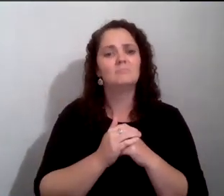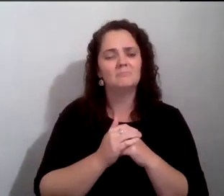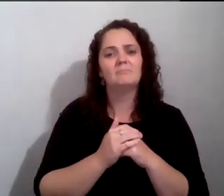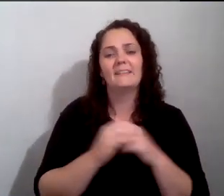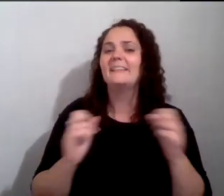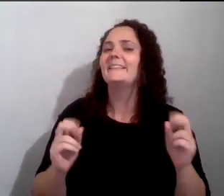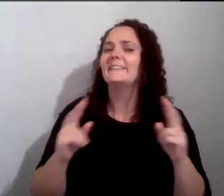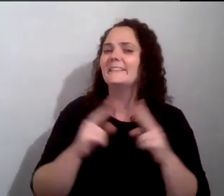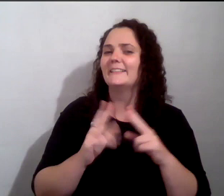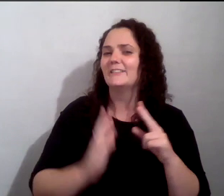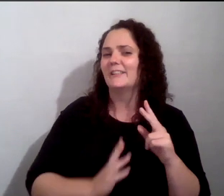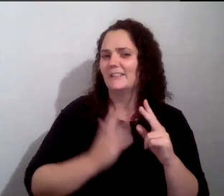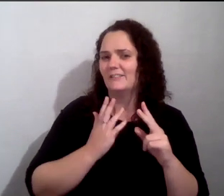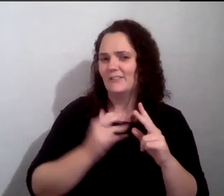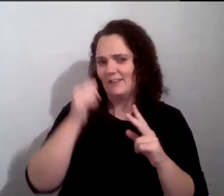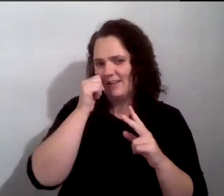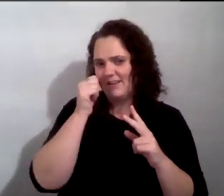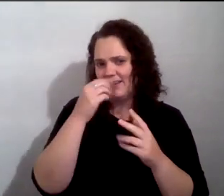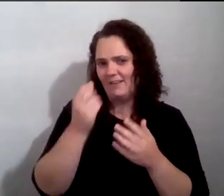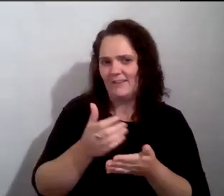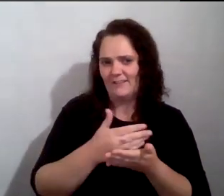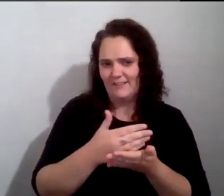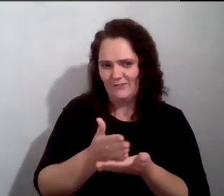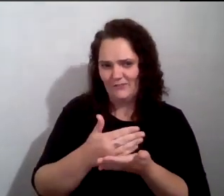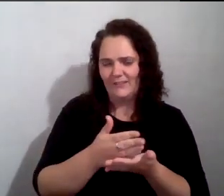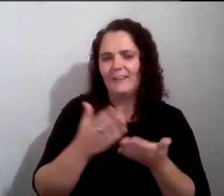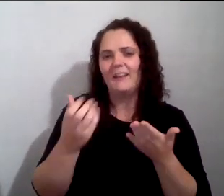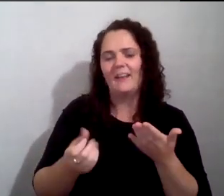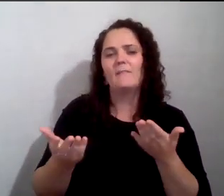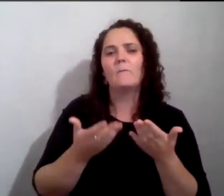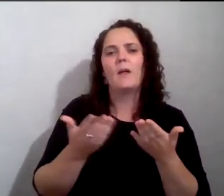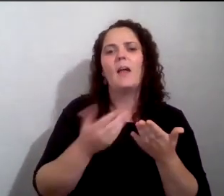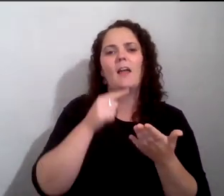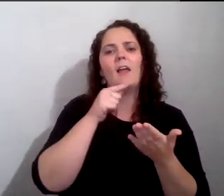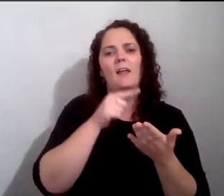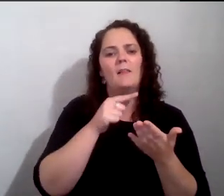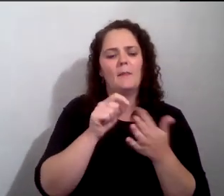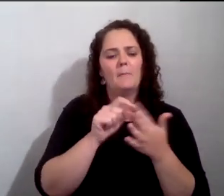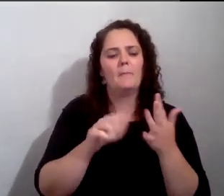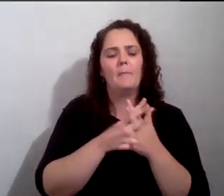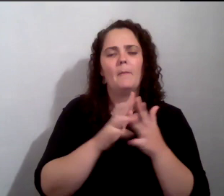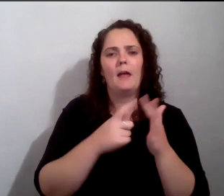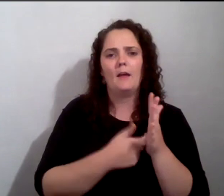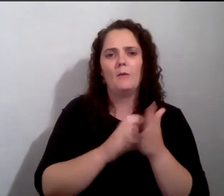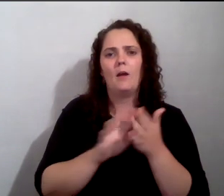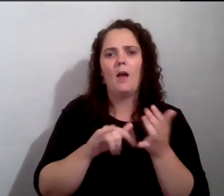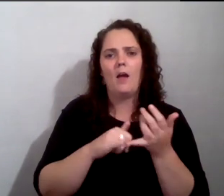collections are pretty much divided between the Powerhouse, now known as the Museum of Applied Arts and Sciences,